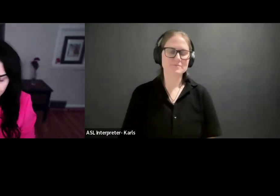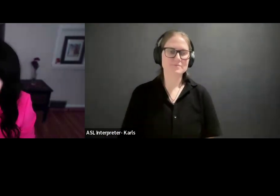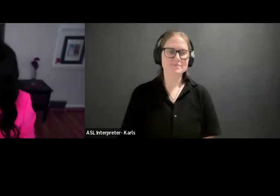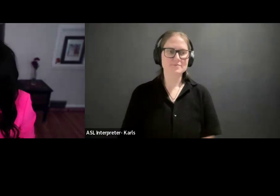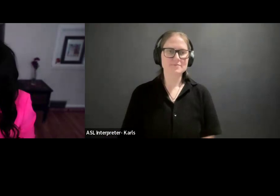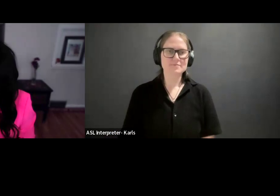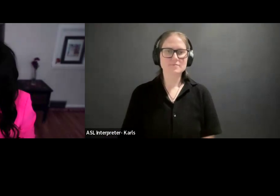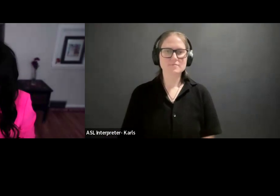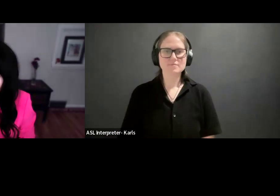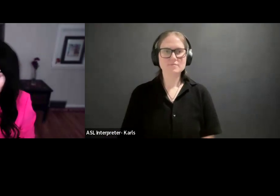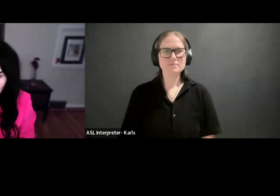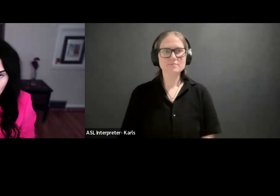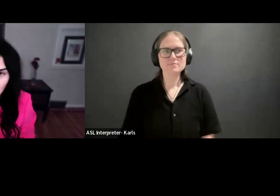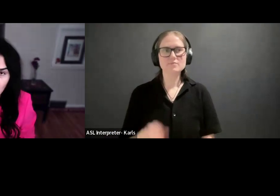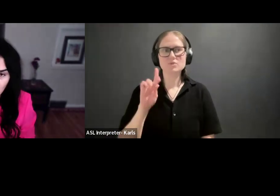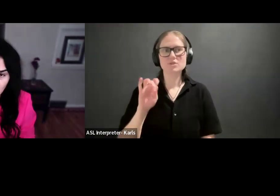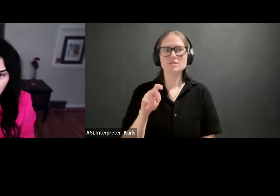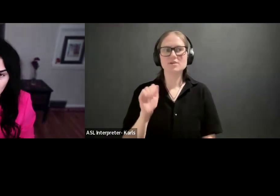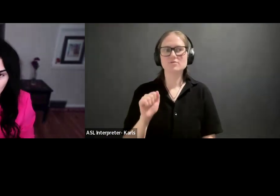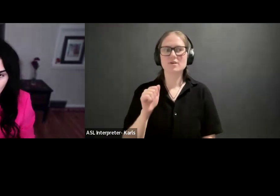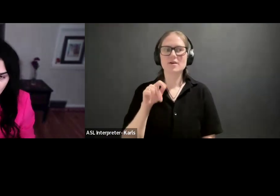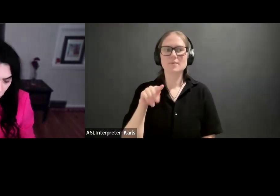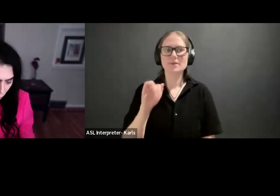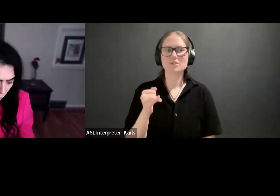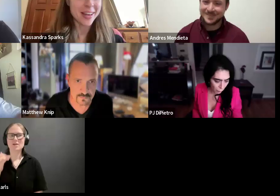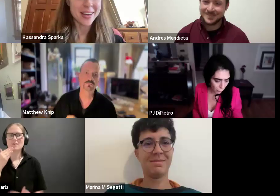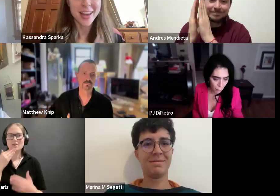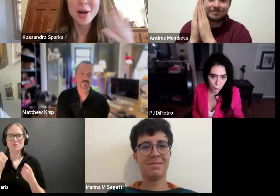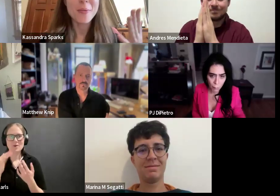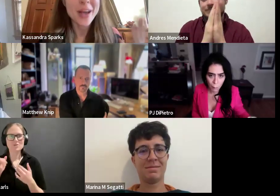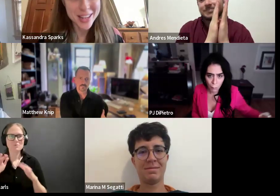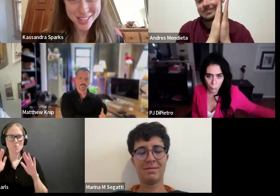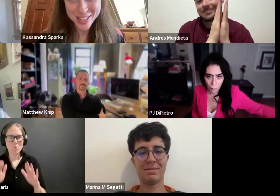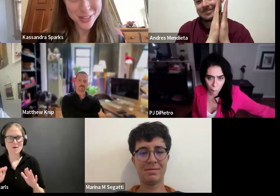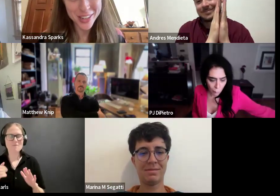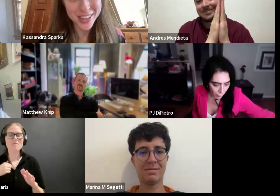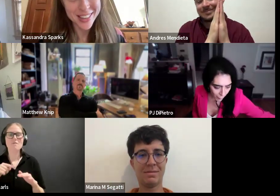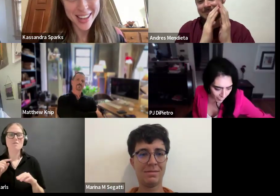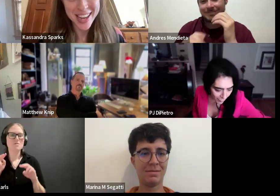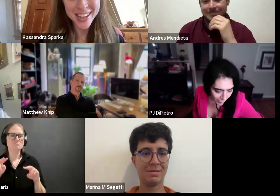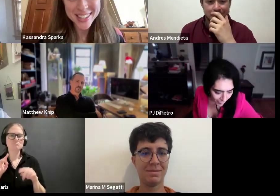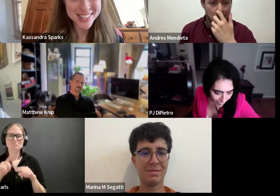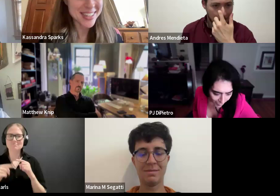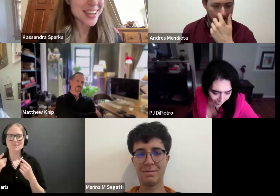PJ, thank you so much, that was wonderful. Um, I cannot wait to read that text.